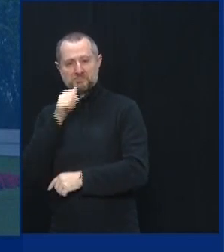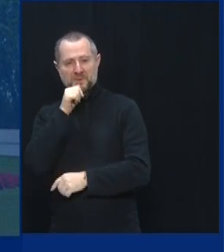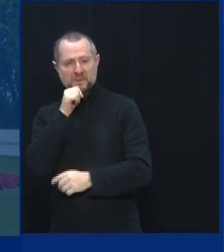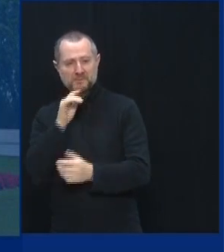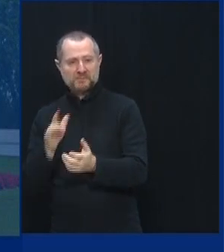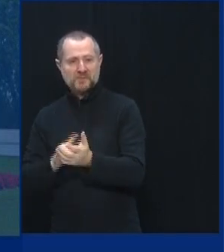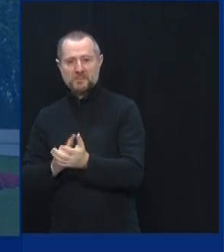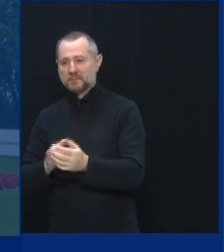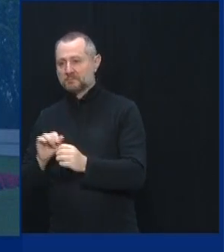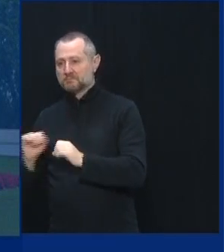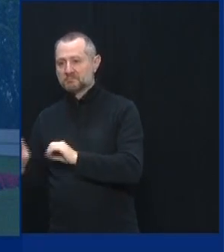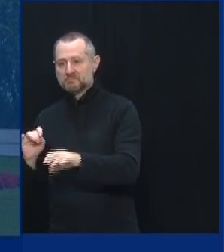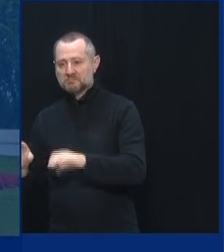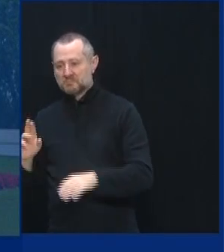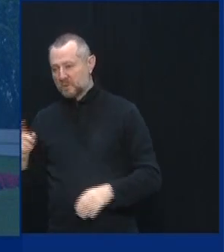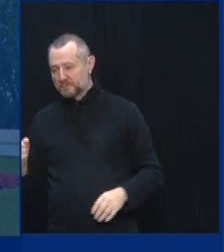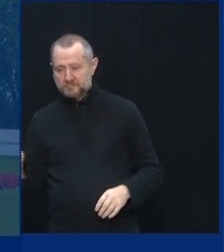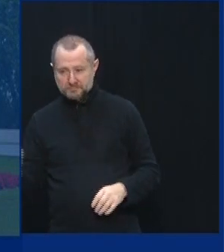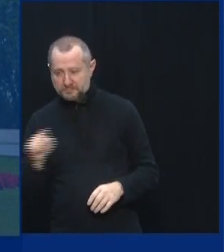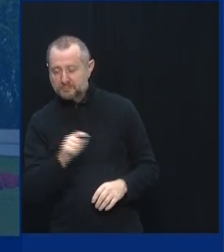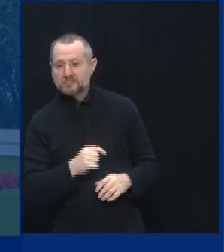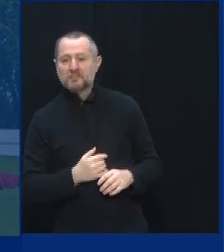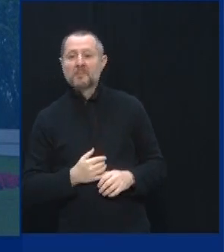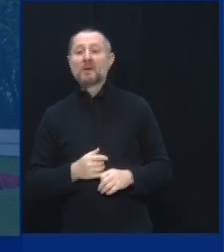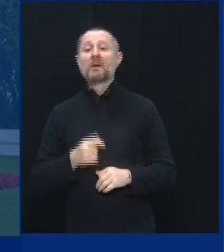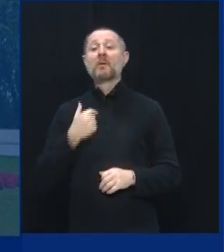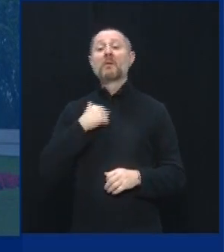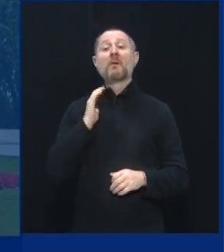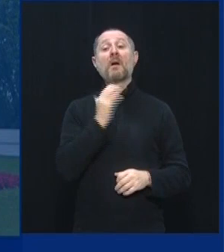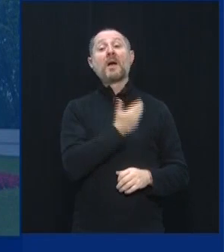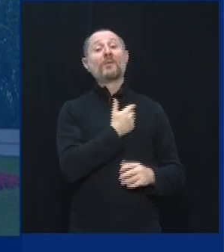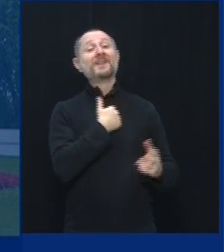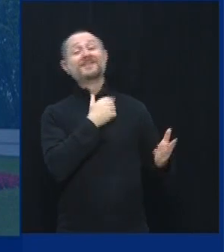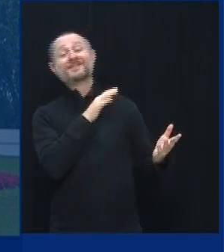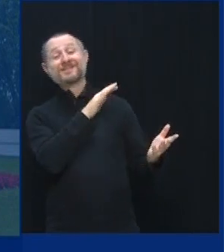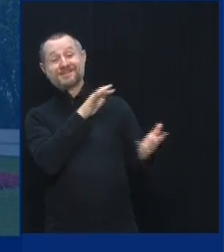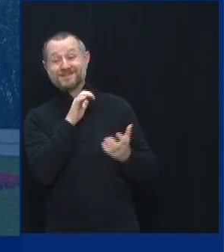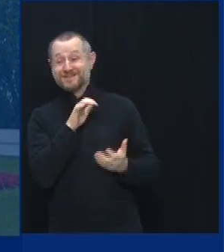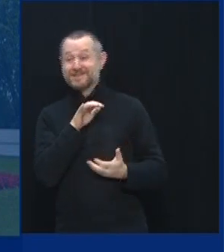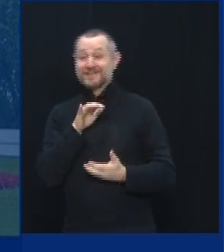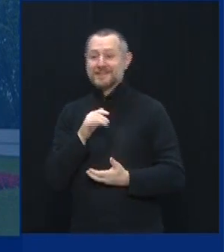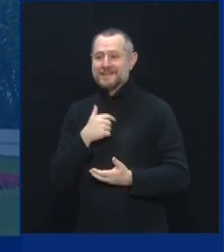GOVERNMENT. WE NOW USE PRIVATE PHARMACIES.